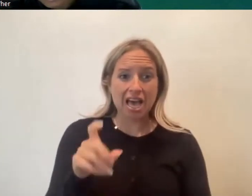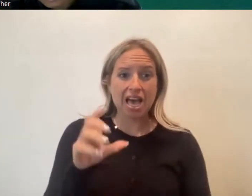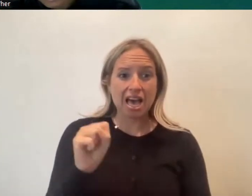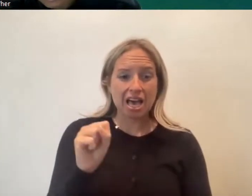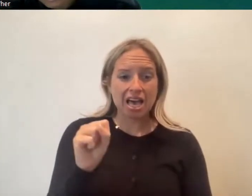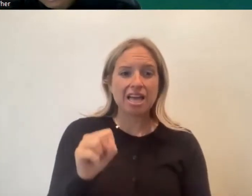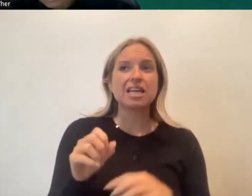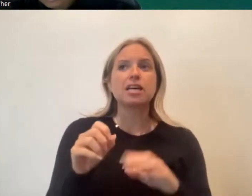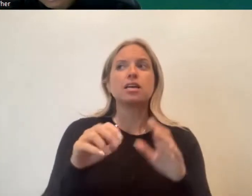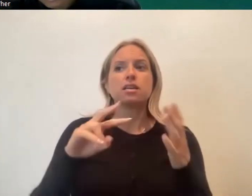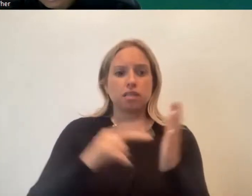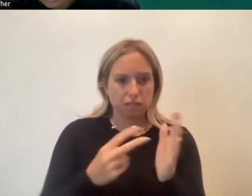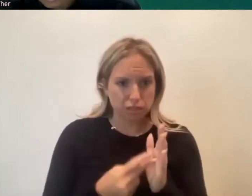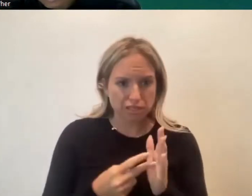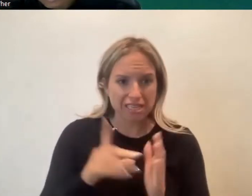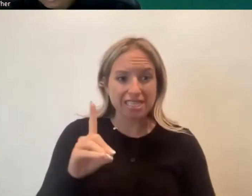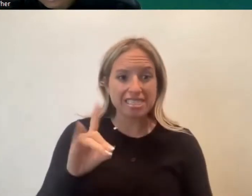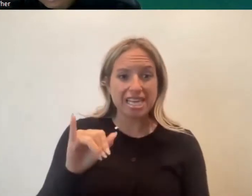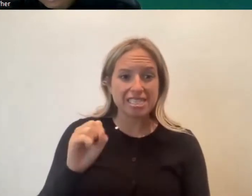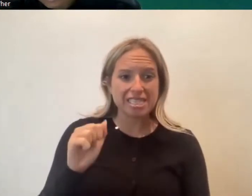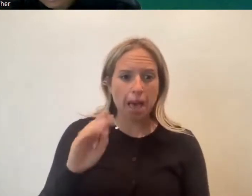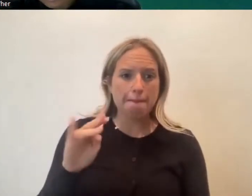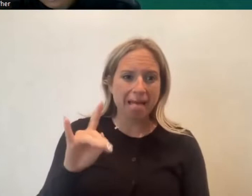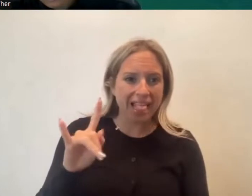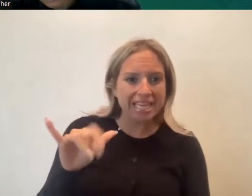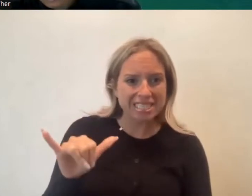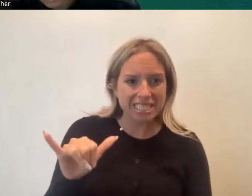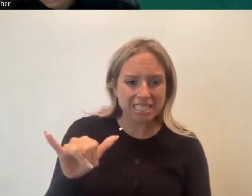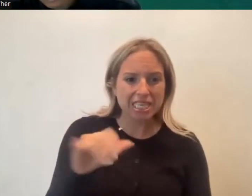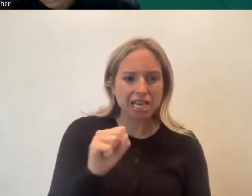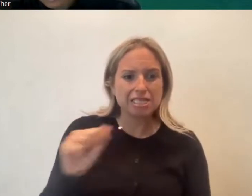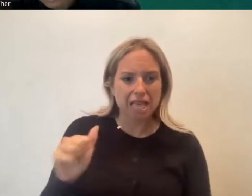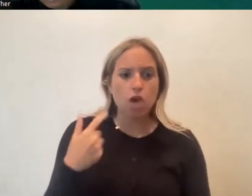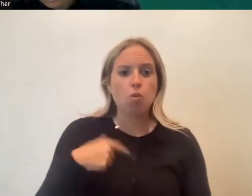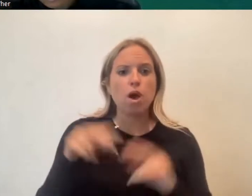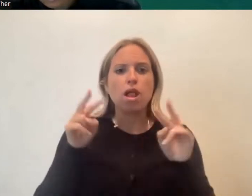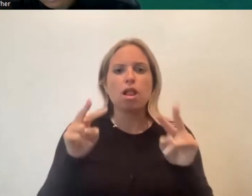The definition of disability, the Social Security Administration looks at whether a not an individual